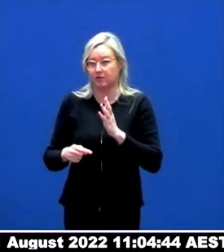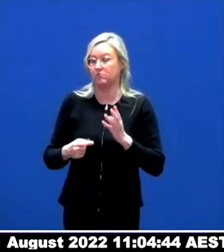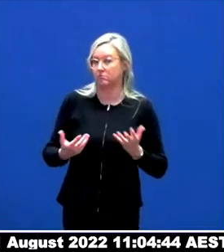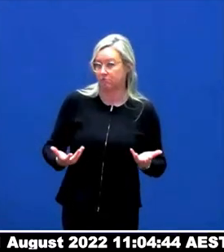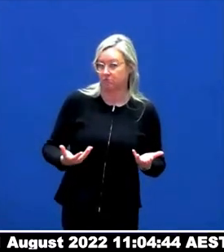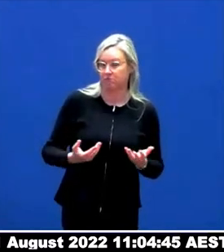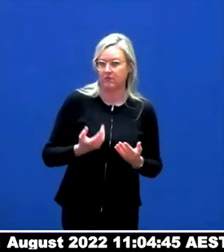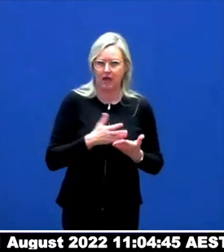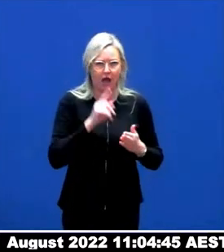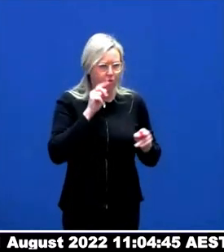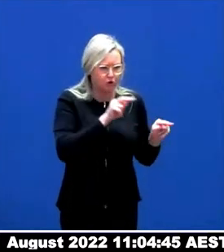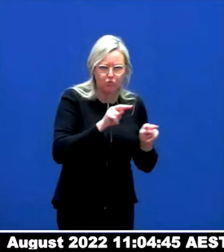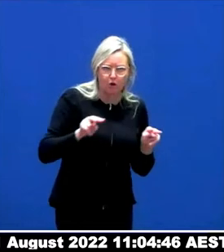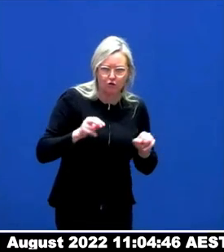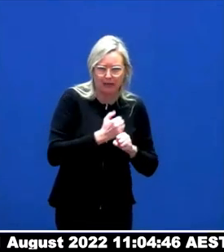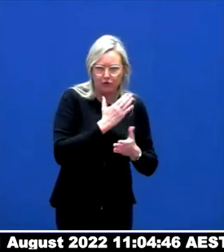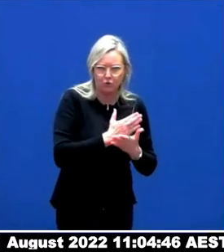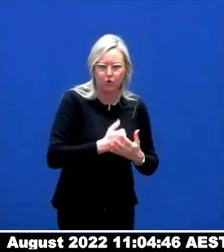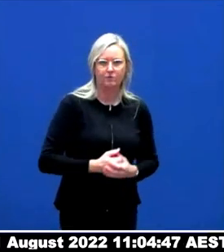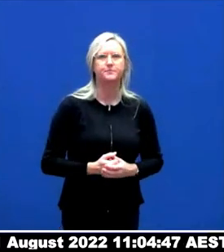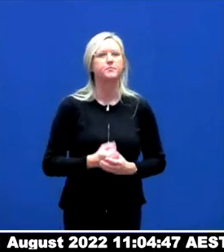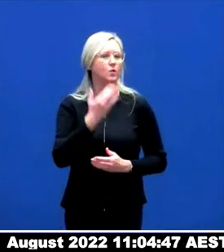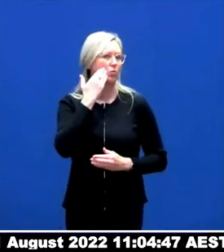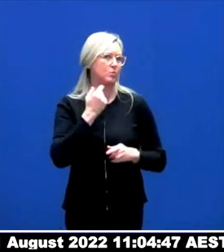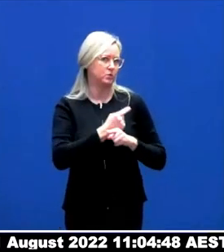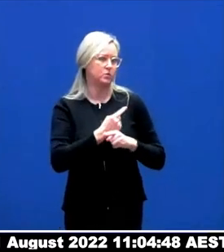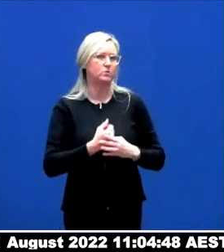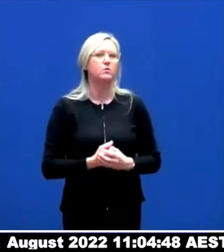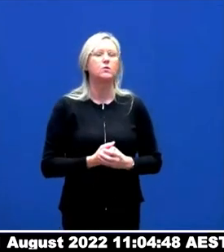disability? DEBBIE MITCHELL: So, one of the outcomes and areas in Australia's Disability